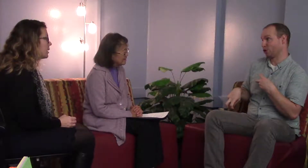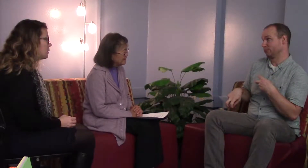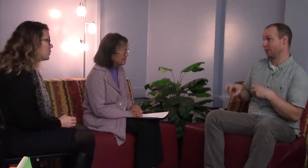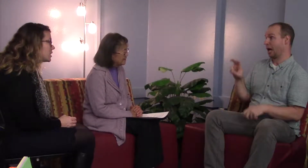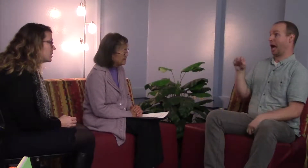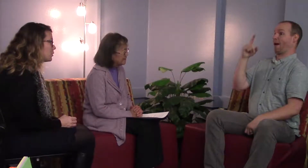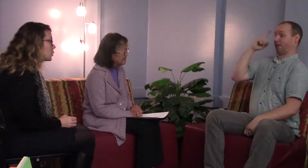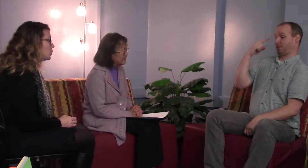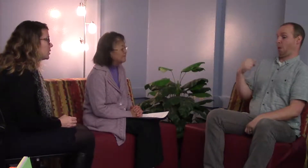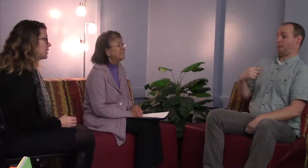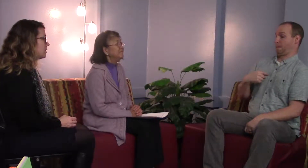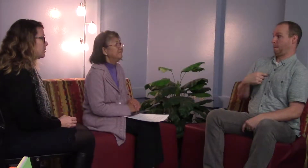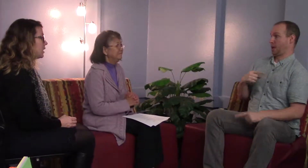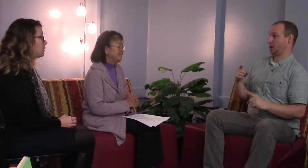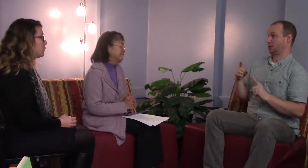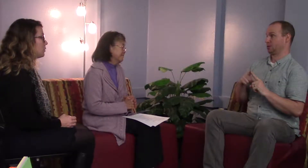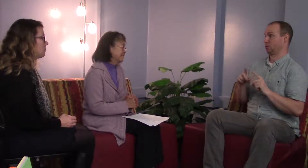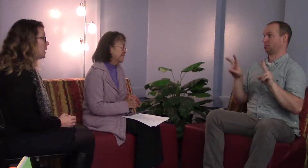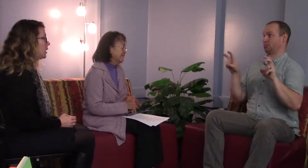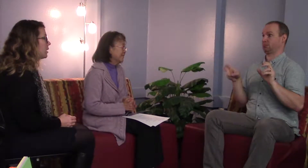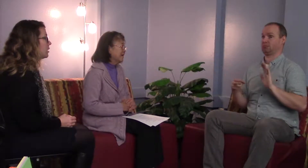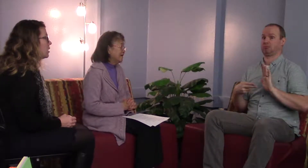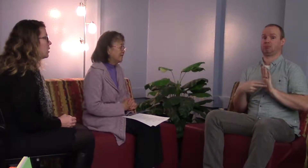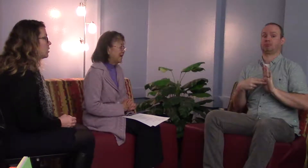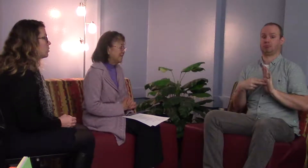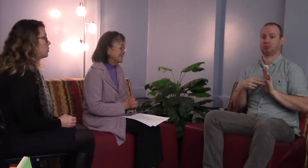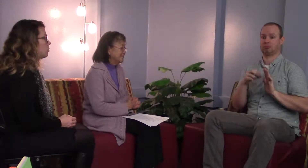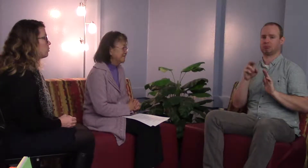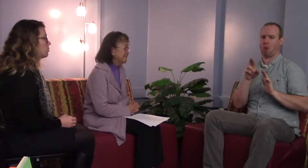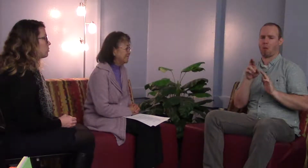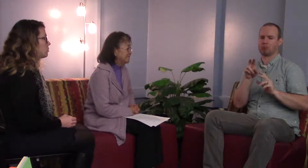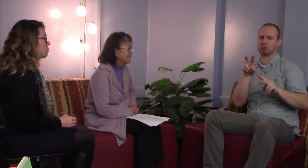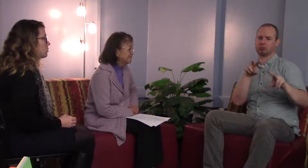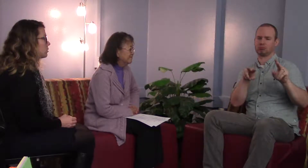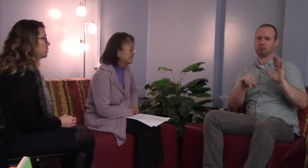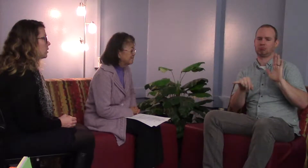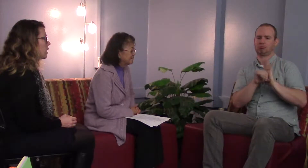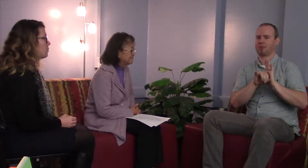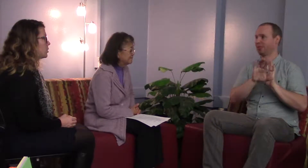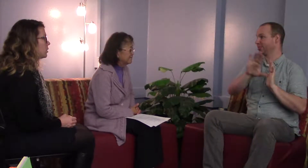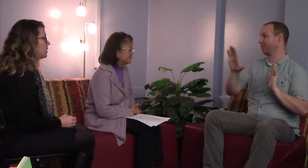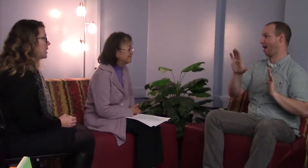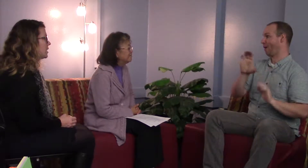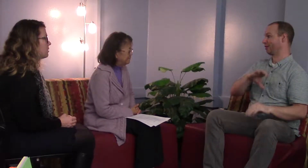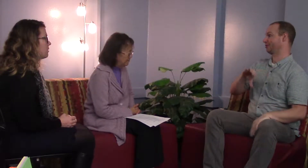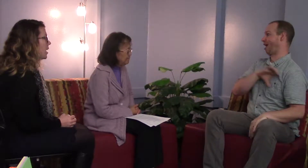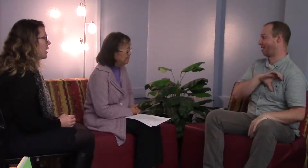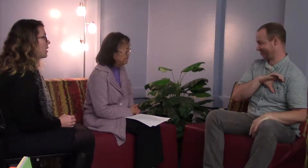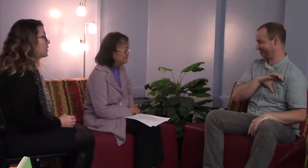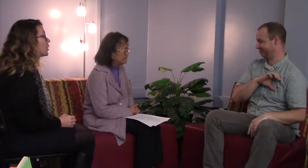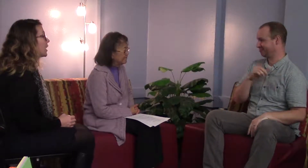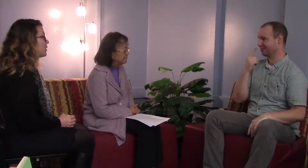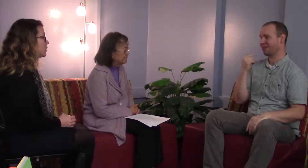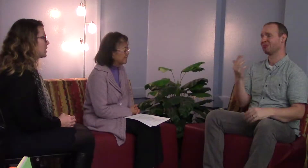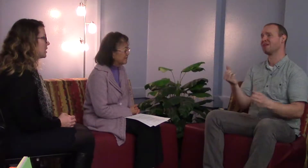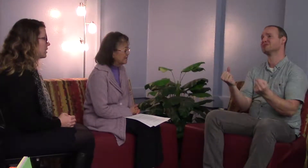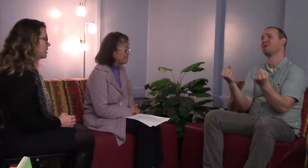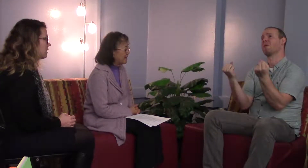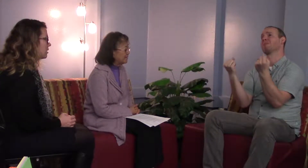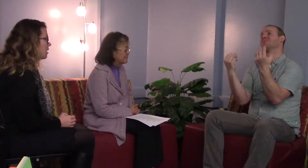It can be really difficult, even for me, to observe and identify their characteristics.